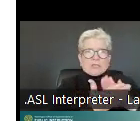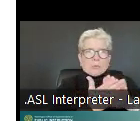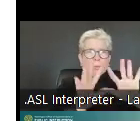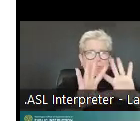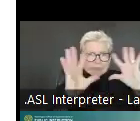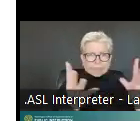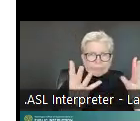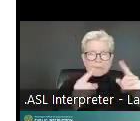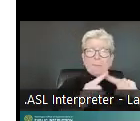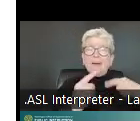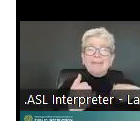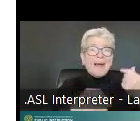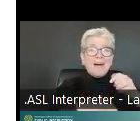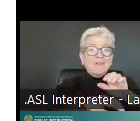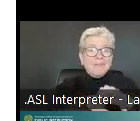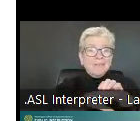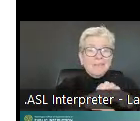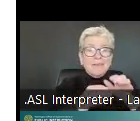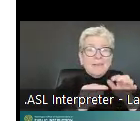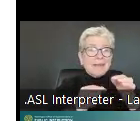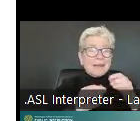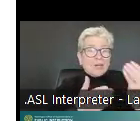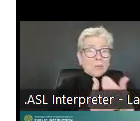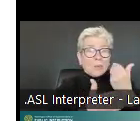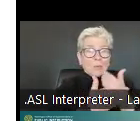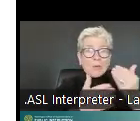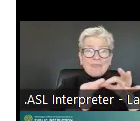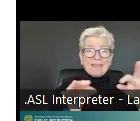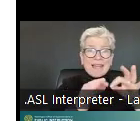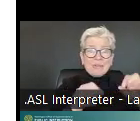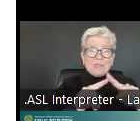into that to know what do students know? What are they bringing with them and how